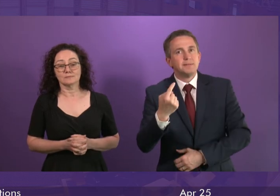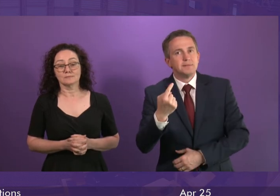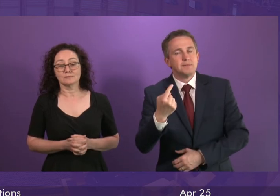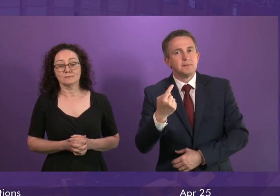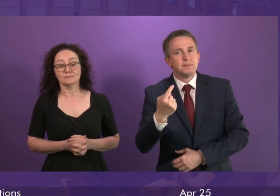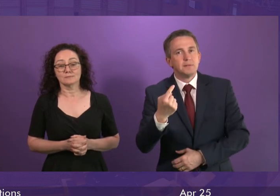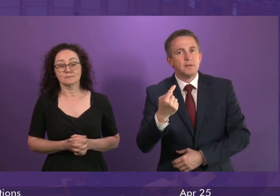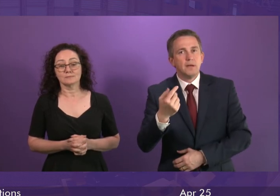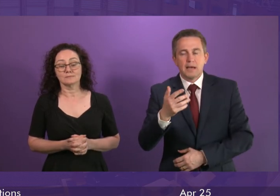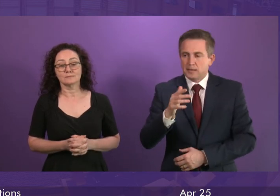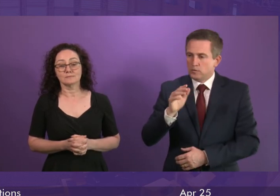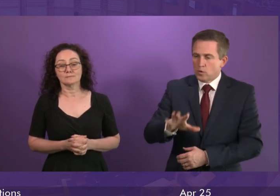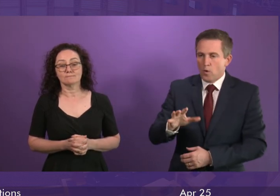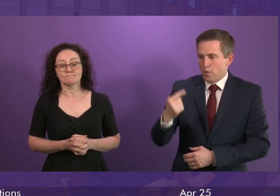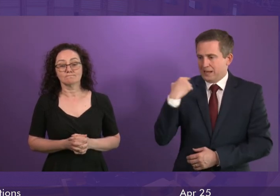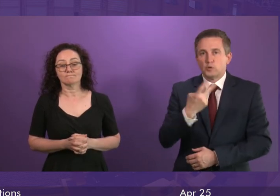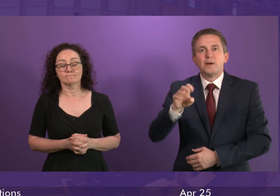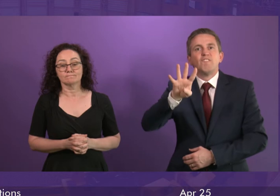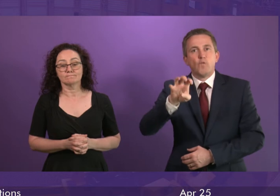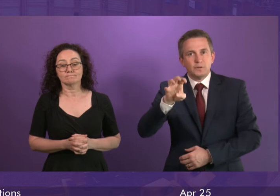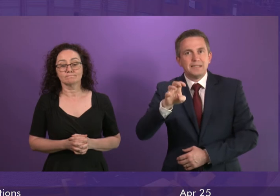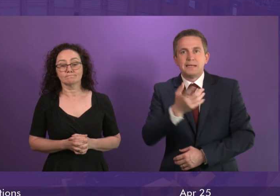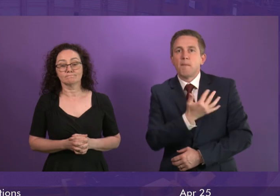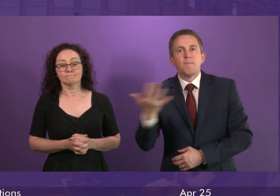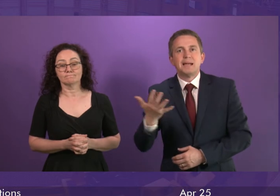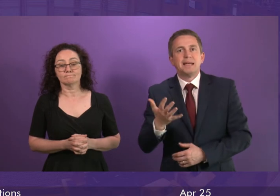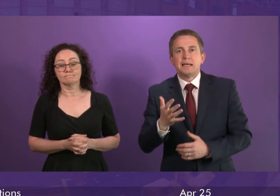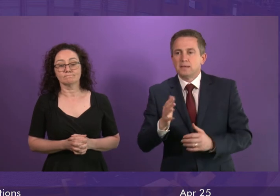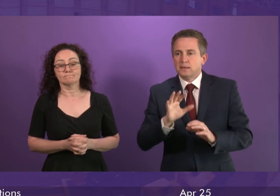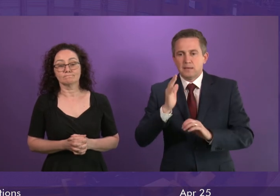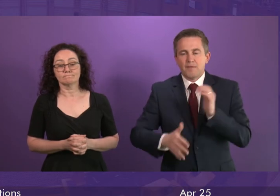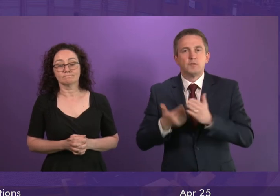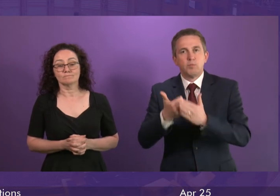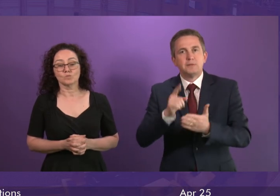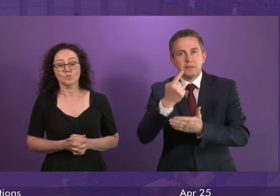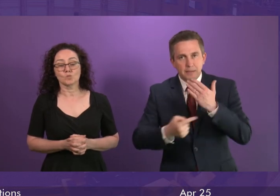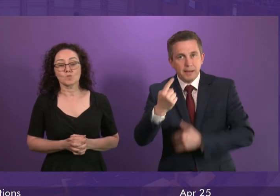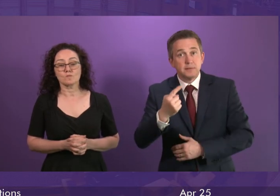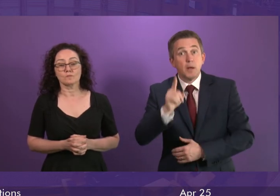were open to the idea but not convinced in 2014 are far more likely to back independence